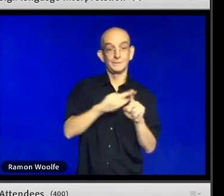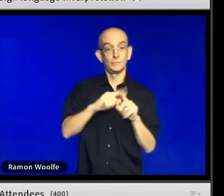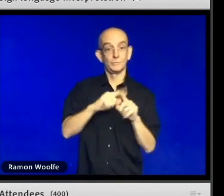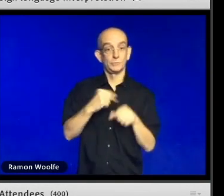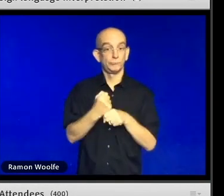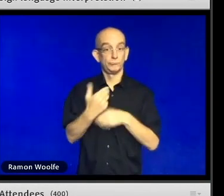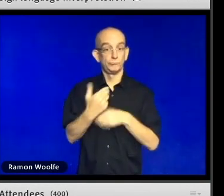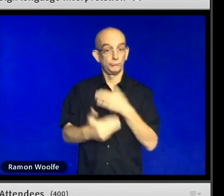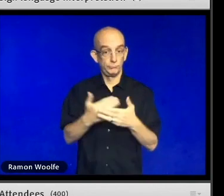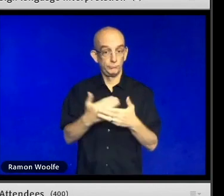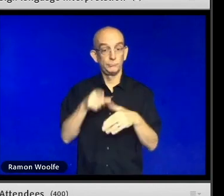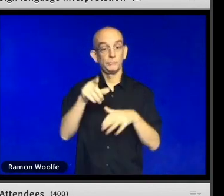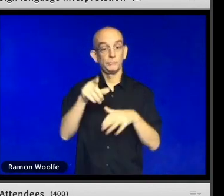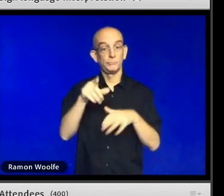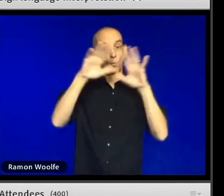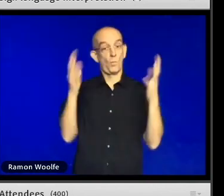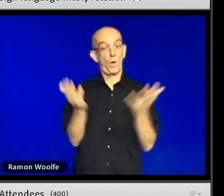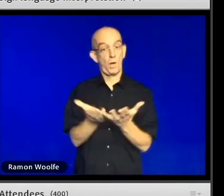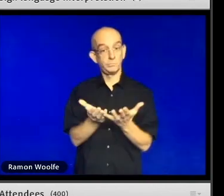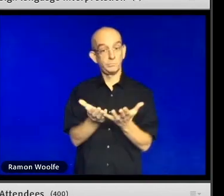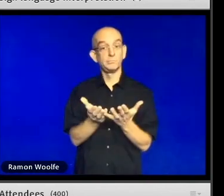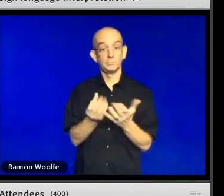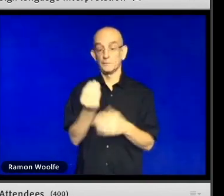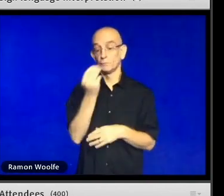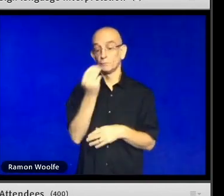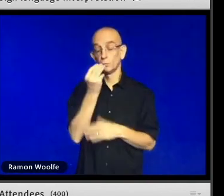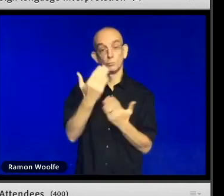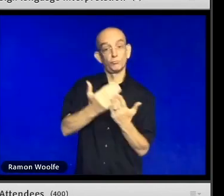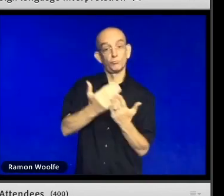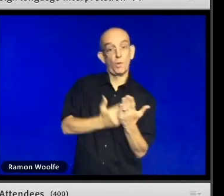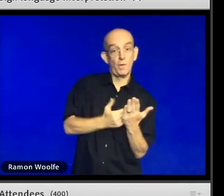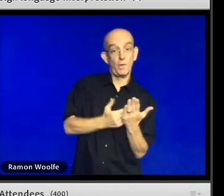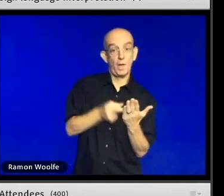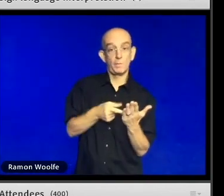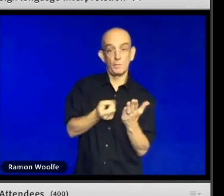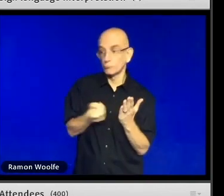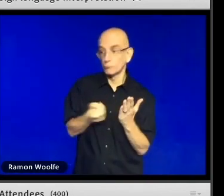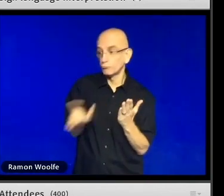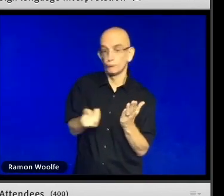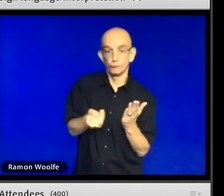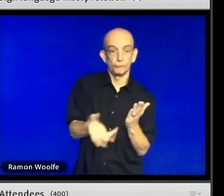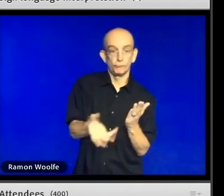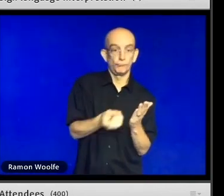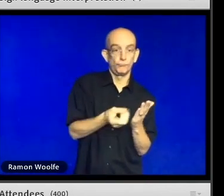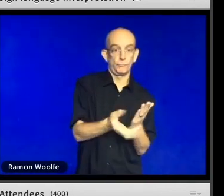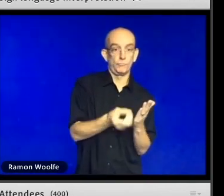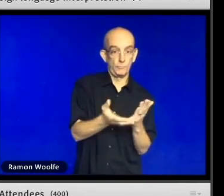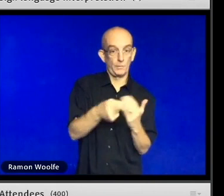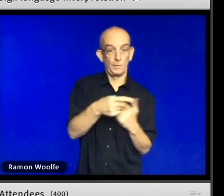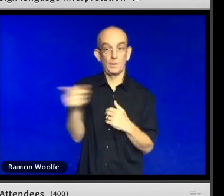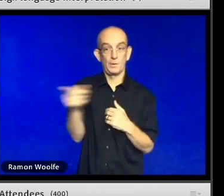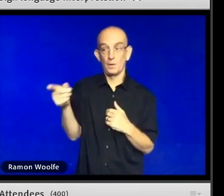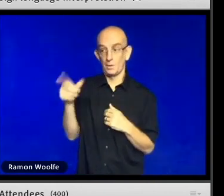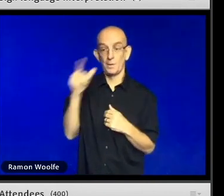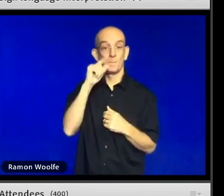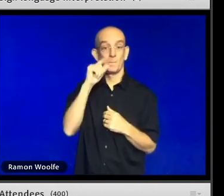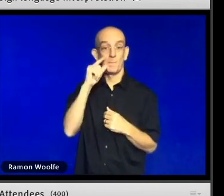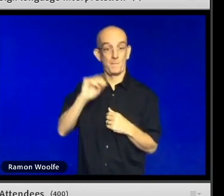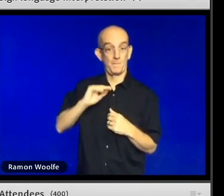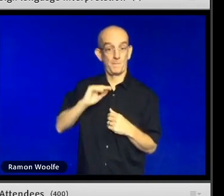the PSCS Gaza strip here, live coupon so the families who are unable to go out and